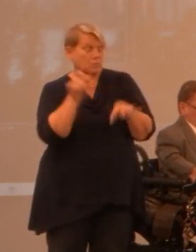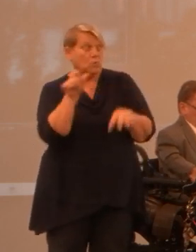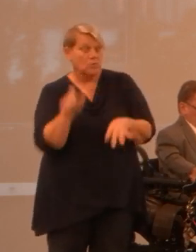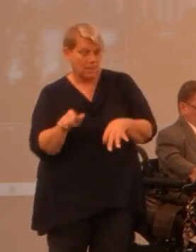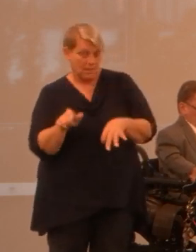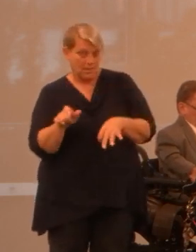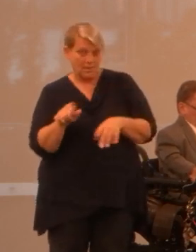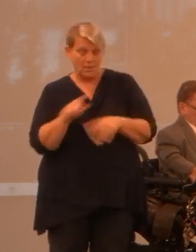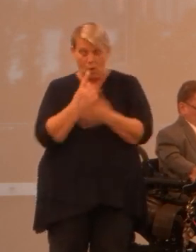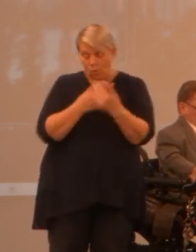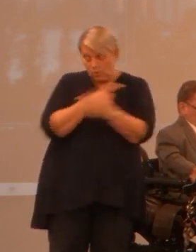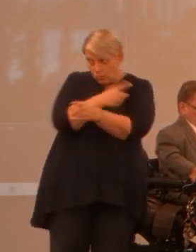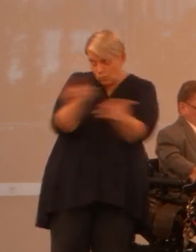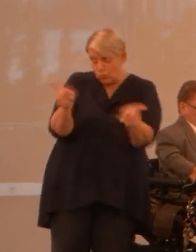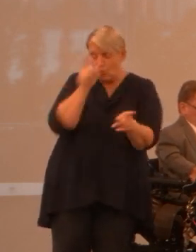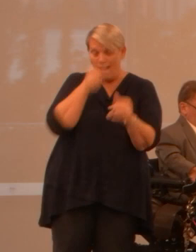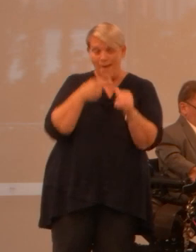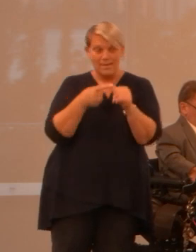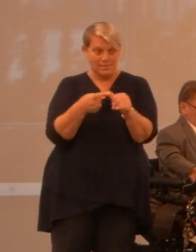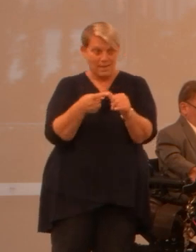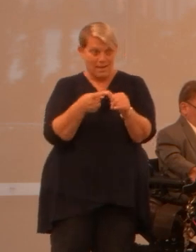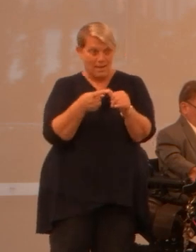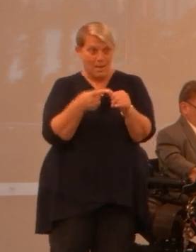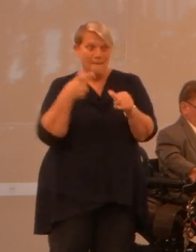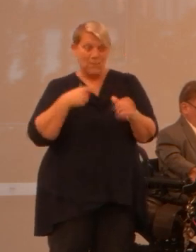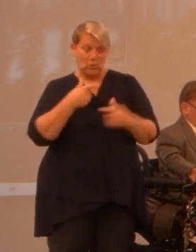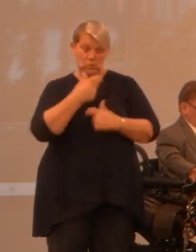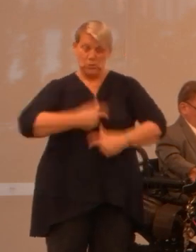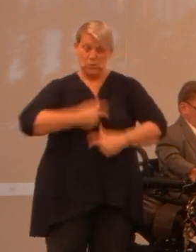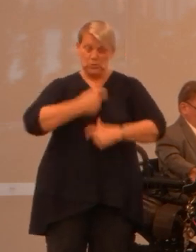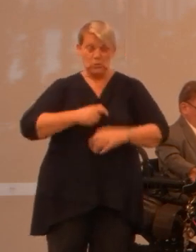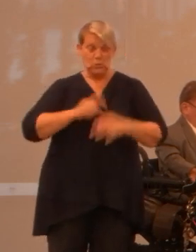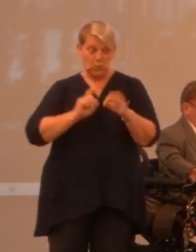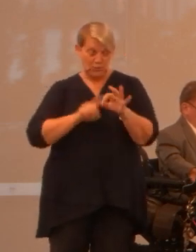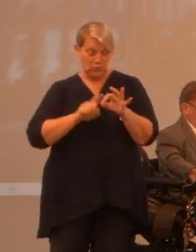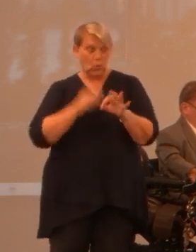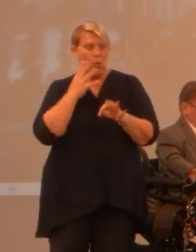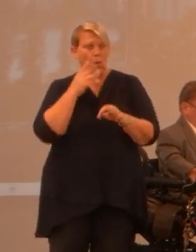can answer. And when you answer those personal questions, you answer them as